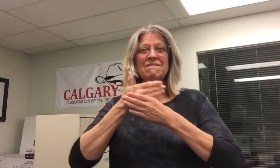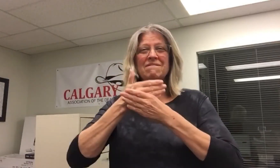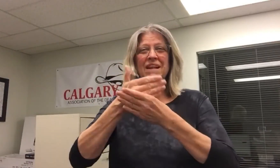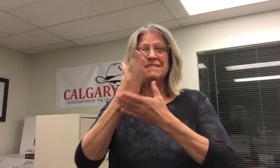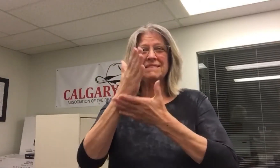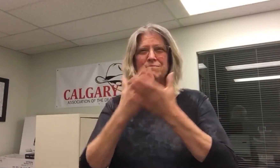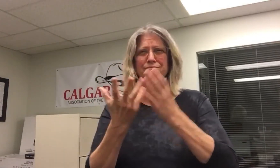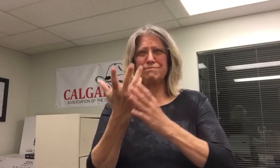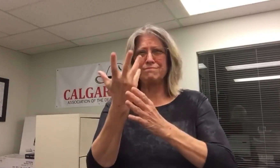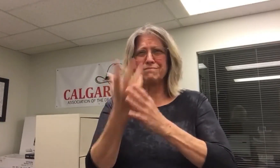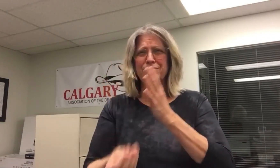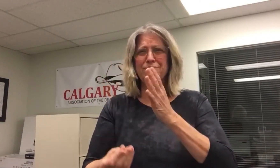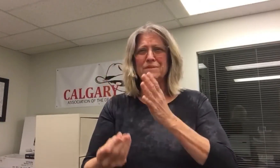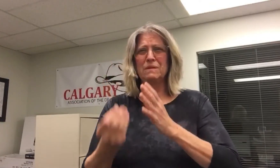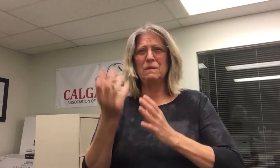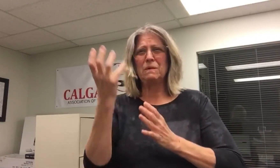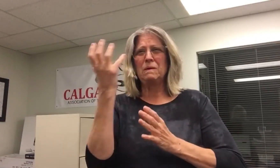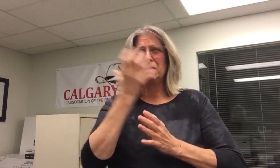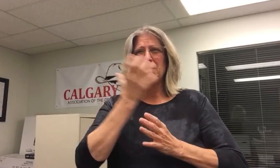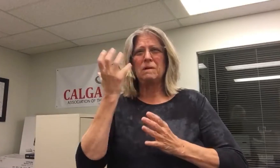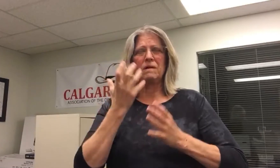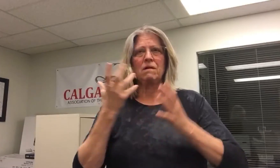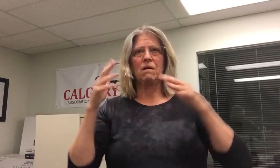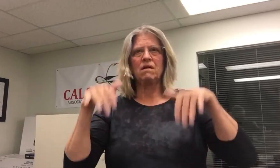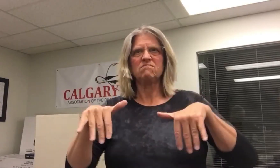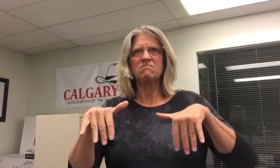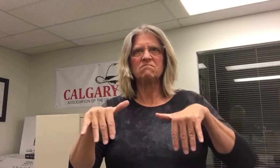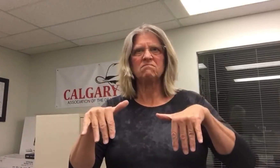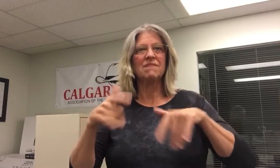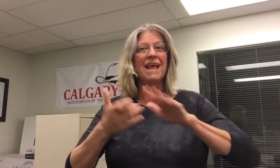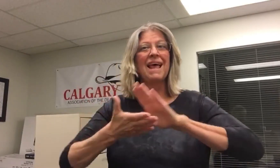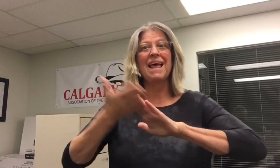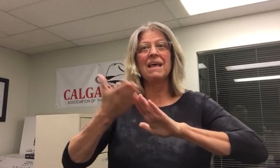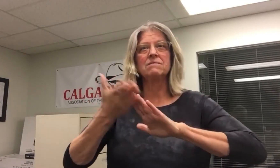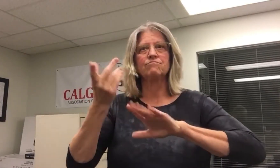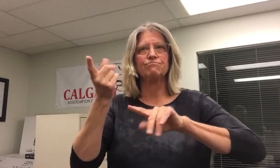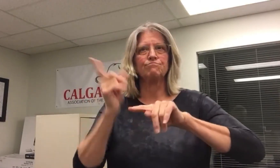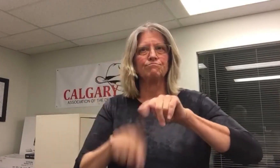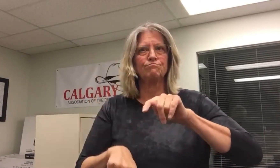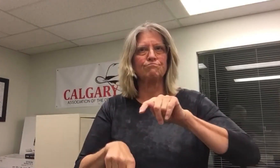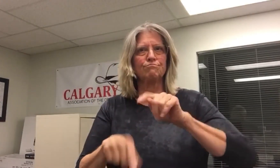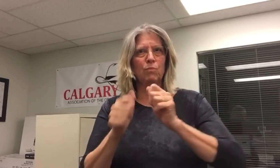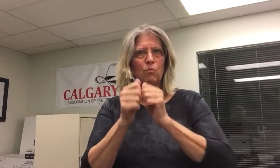We were stunned and cannot operate without this equipment,